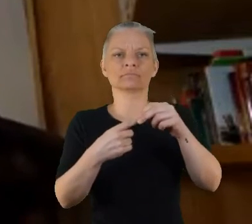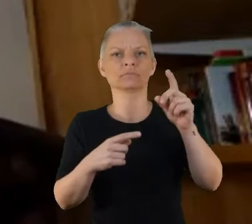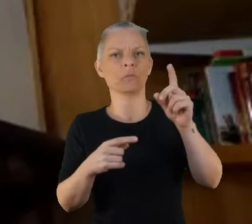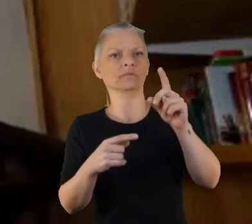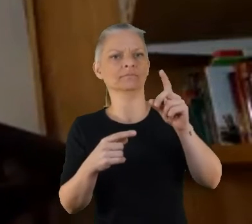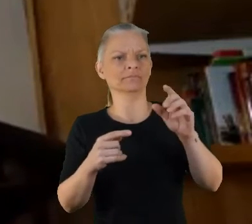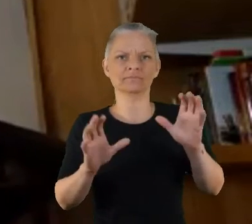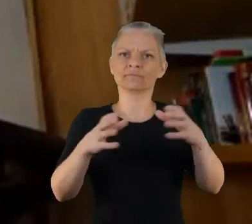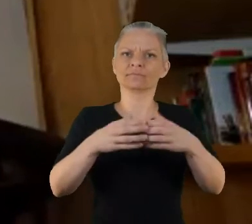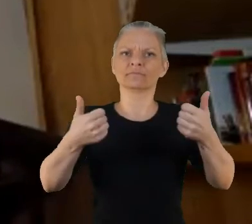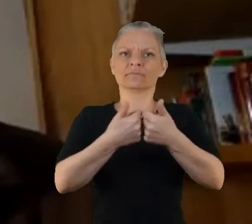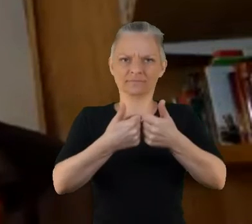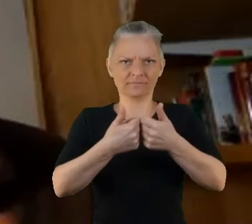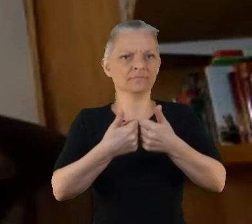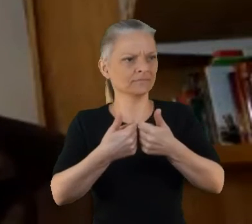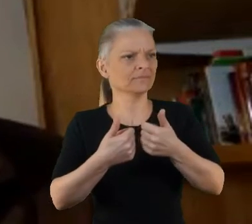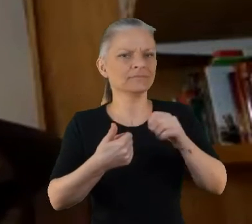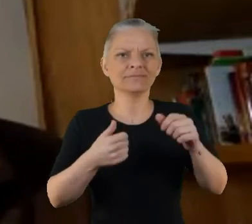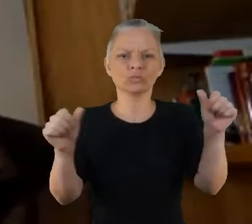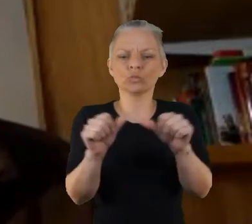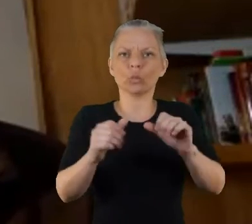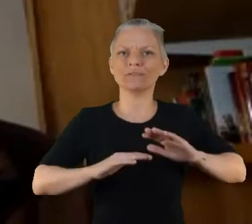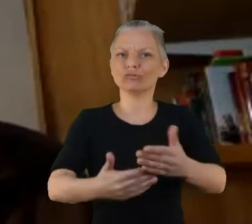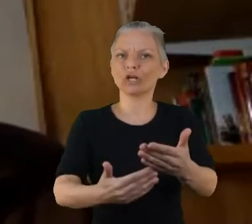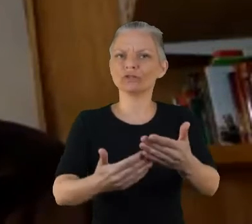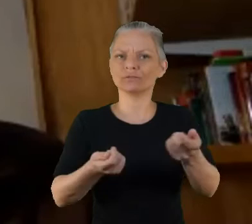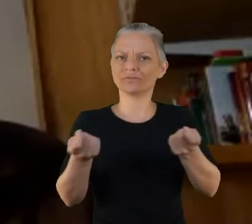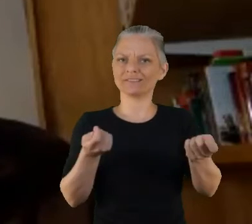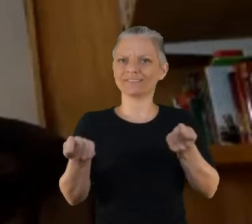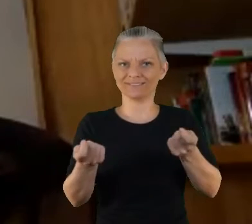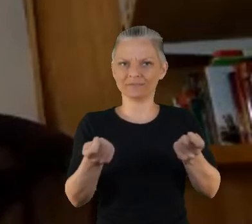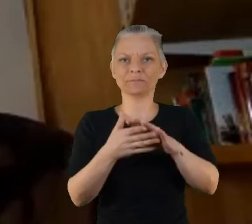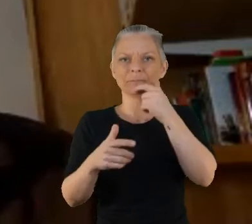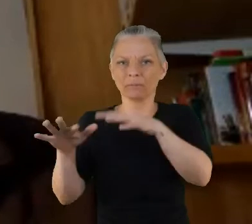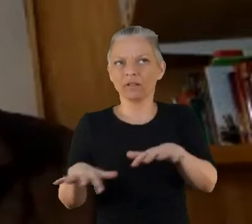tip would be to kick off a peer support group with short introductions from the facilitator.